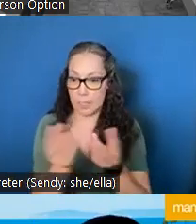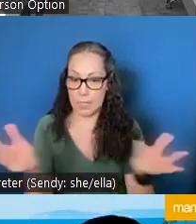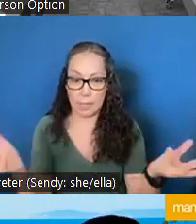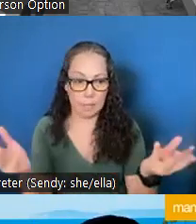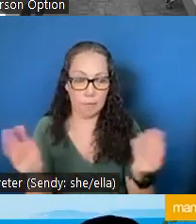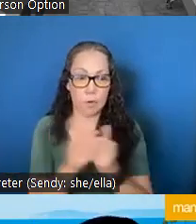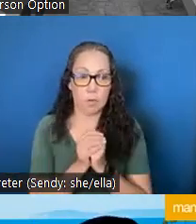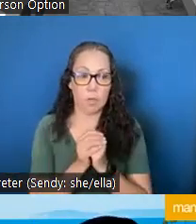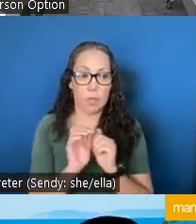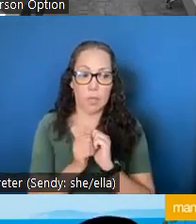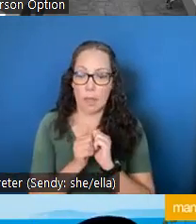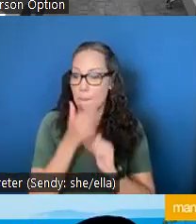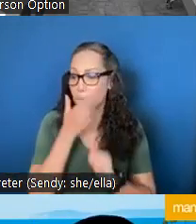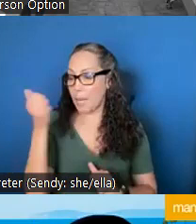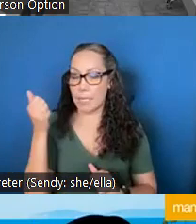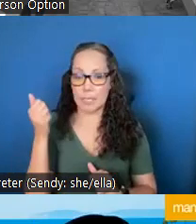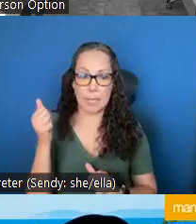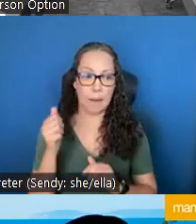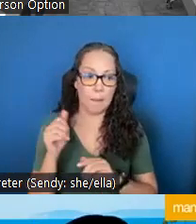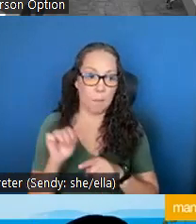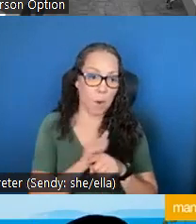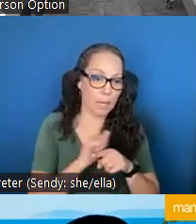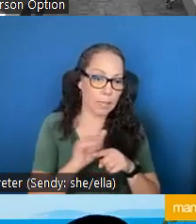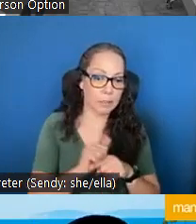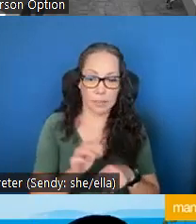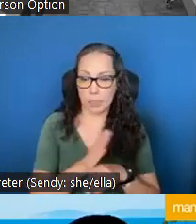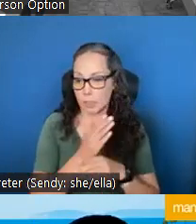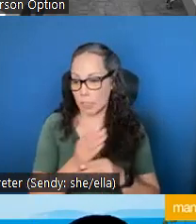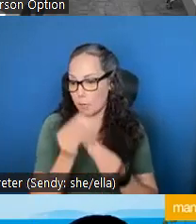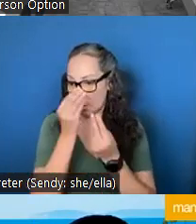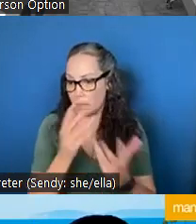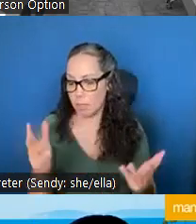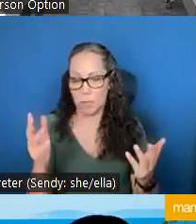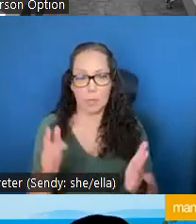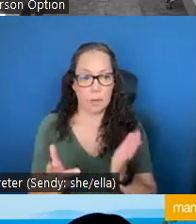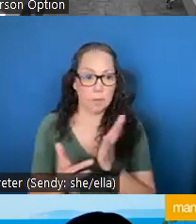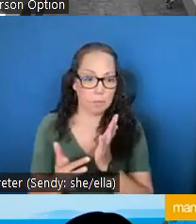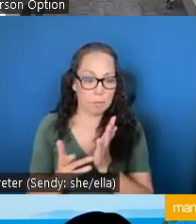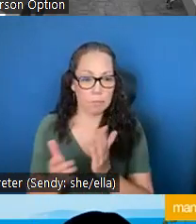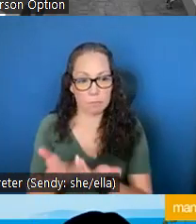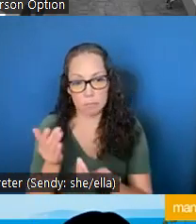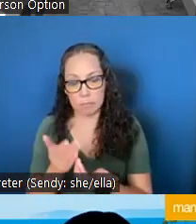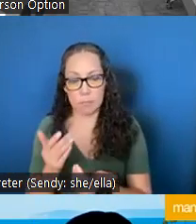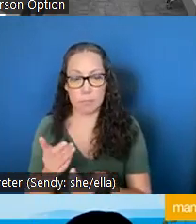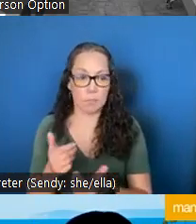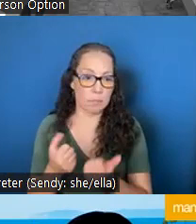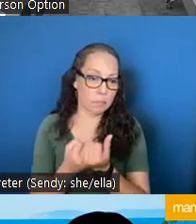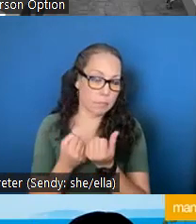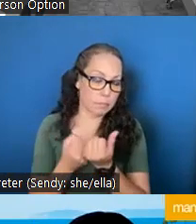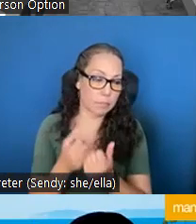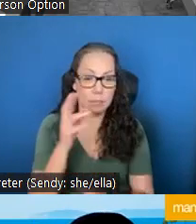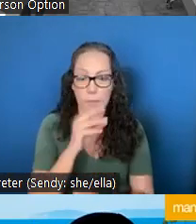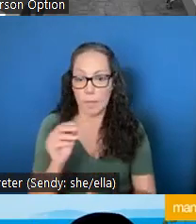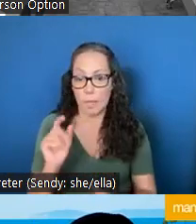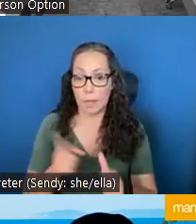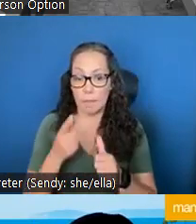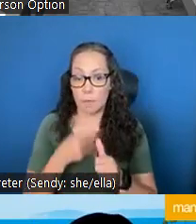share best practice sharing technical assistance um and the first item under capacity building and